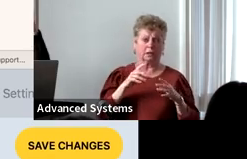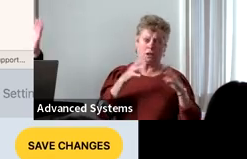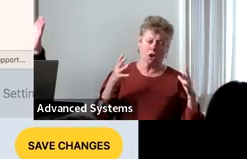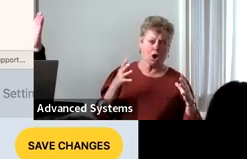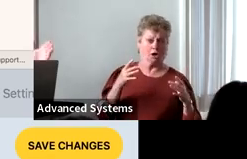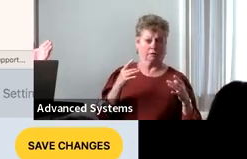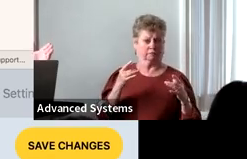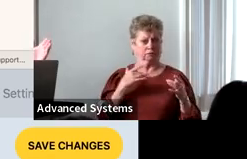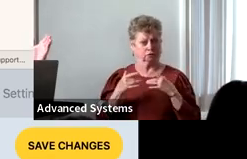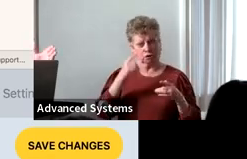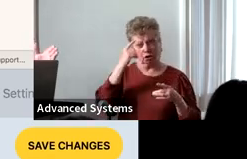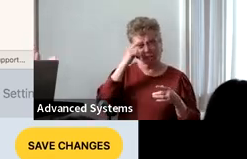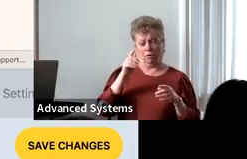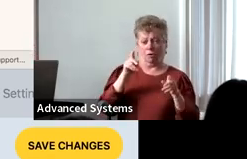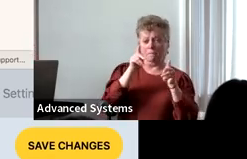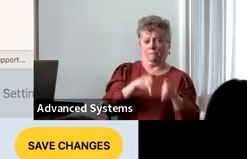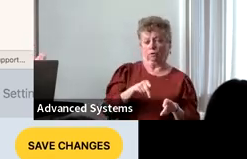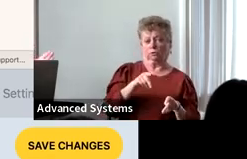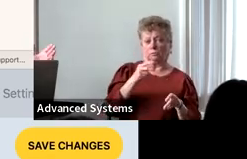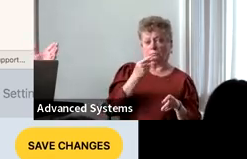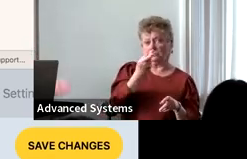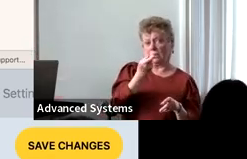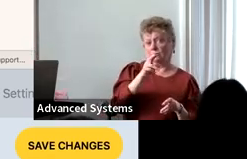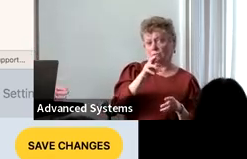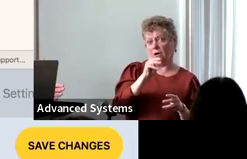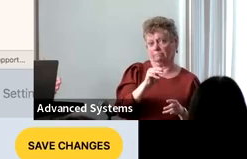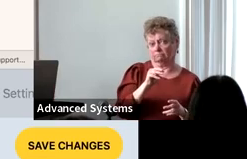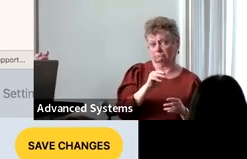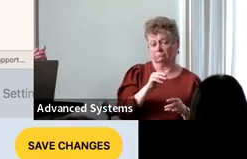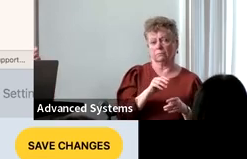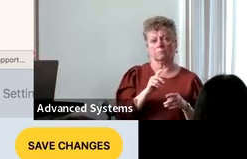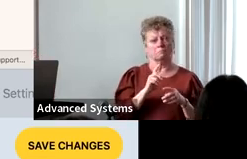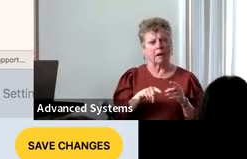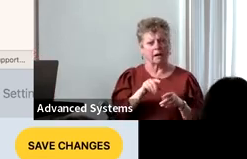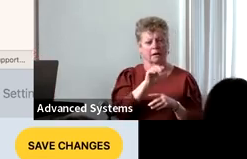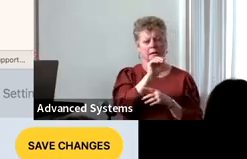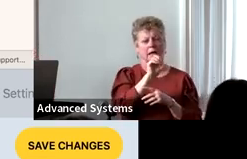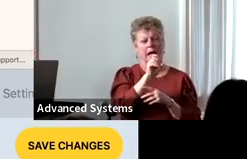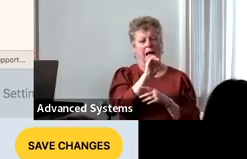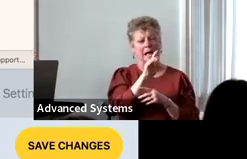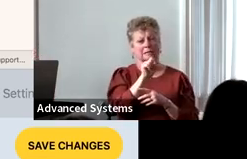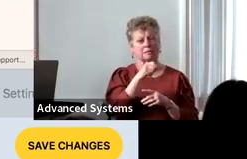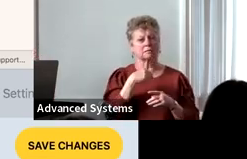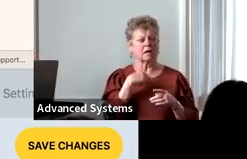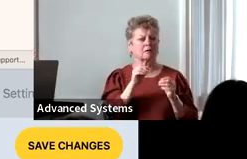for the average resident in HRM. And in fact the assets are, they have more environmentally friendly practices,